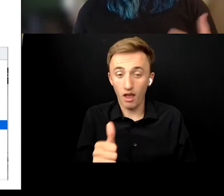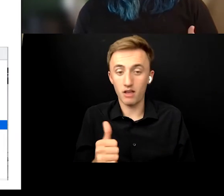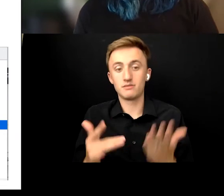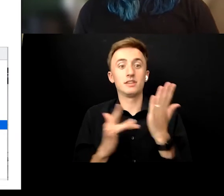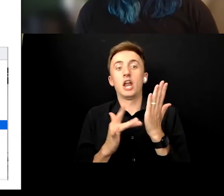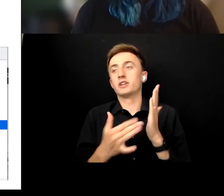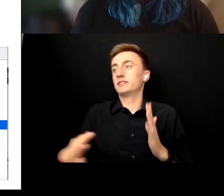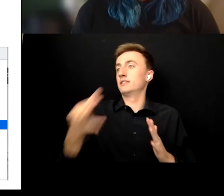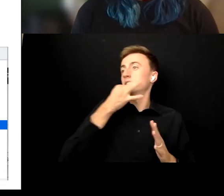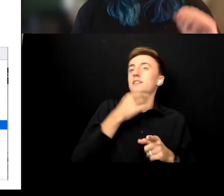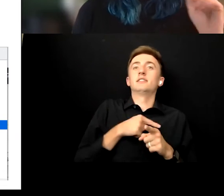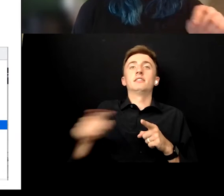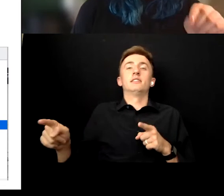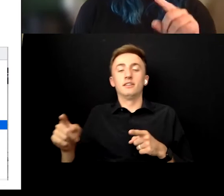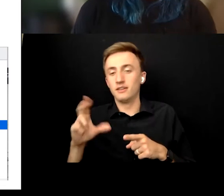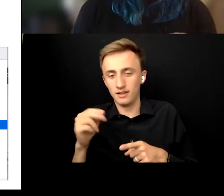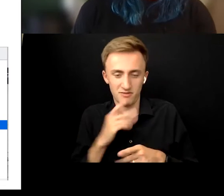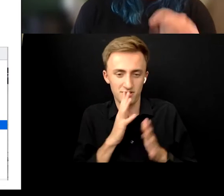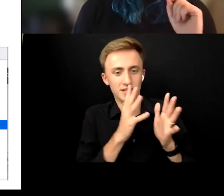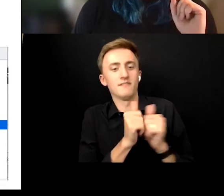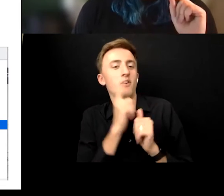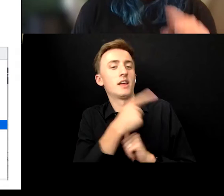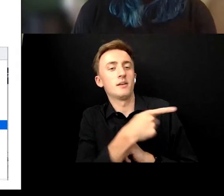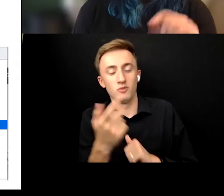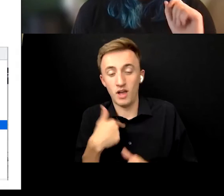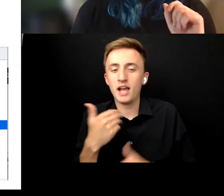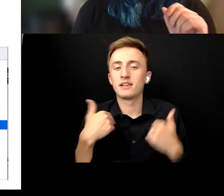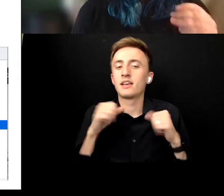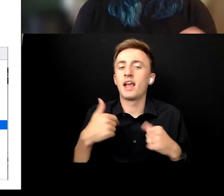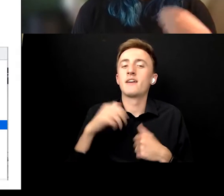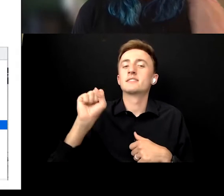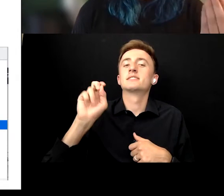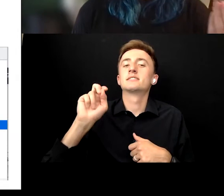I want to leave it to them. I can get a snapshot, in this accessibility tree come exactly what is